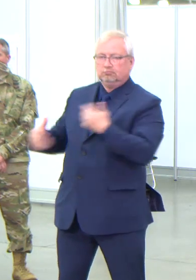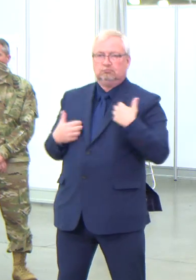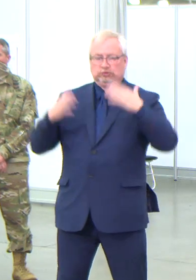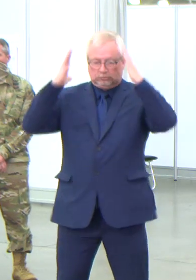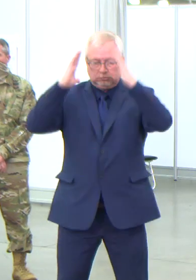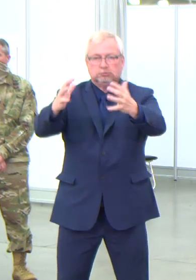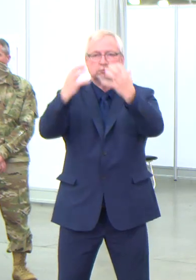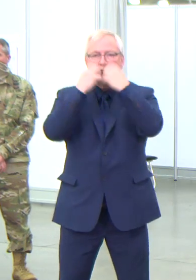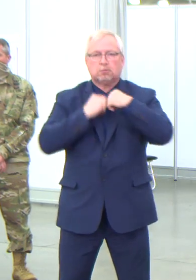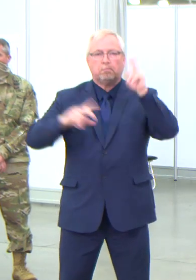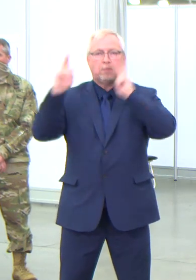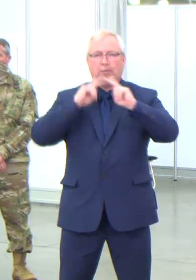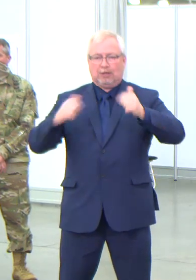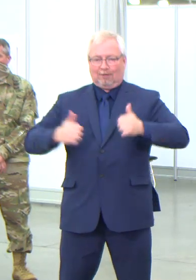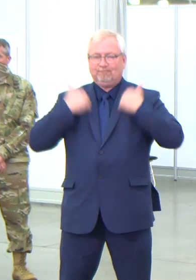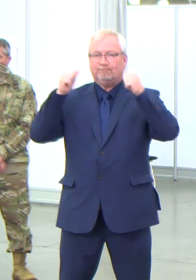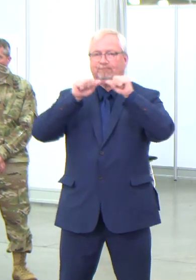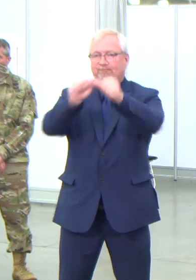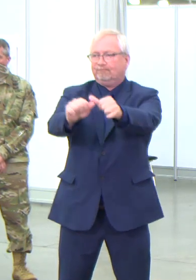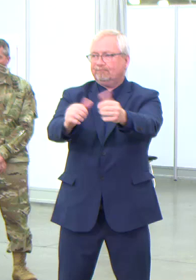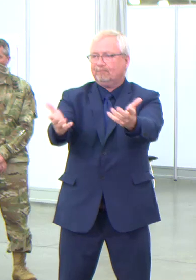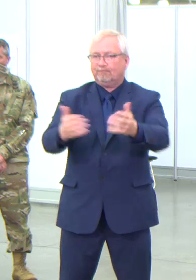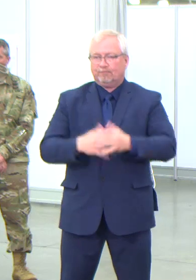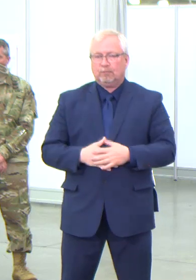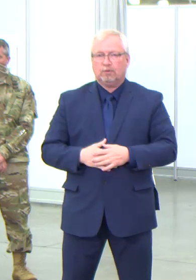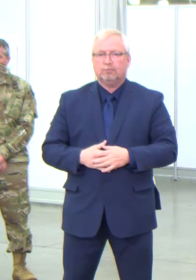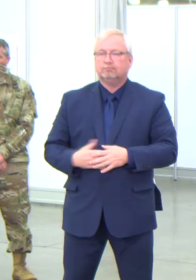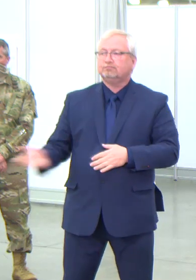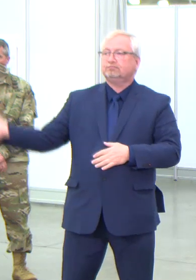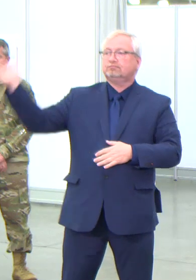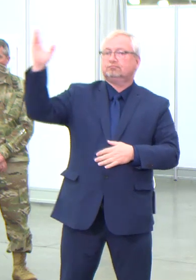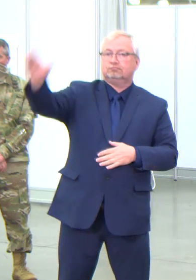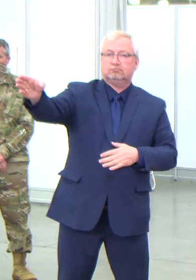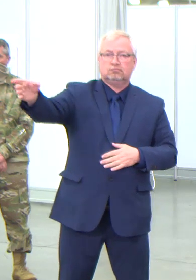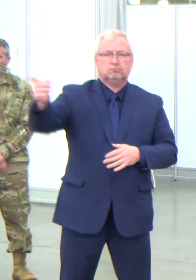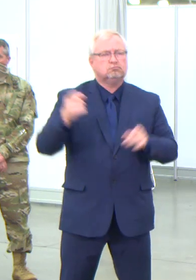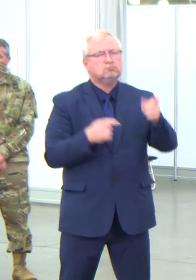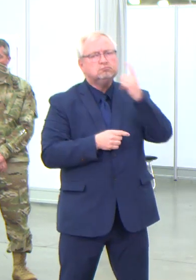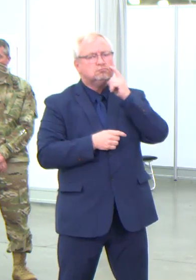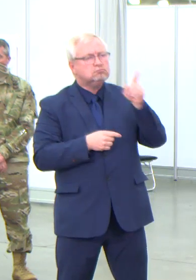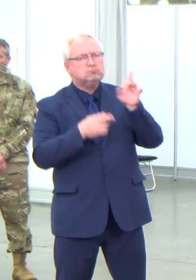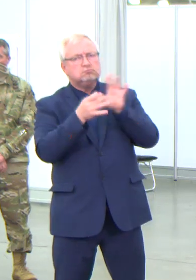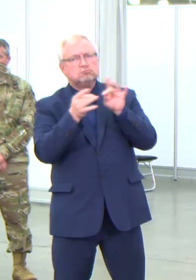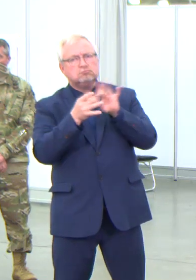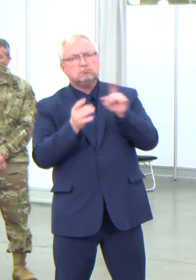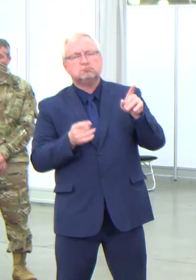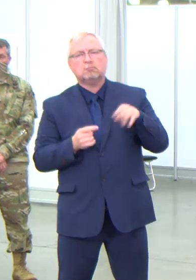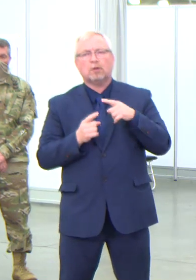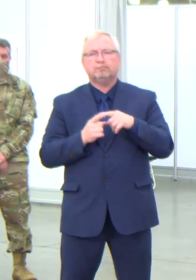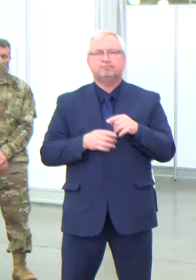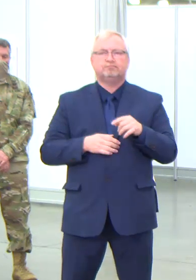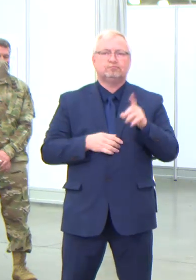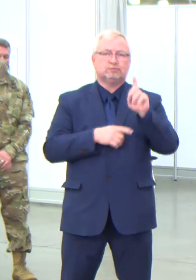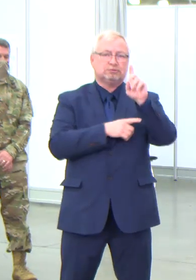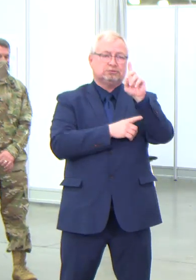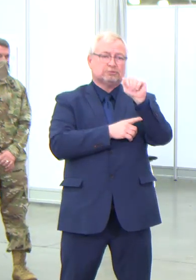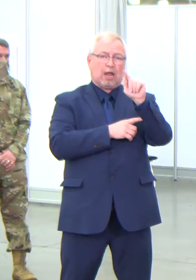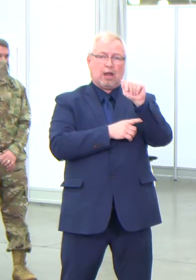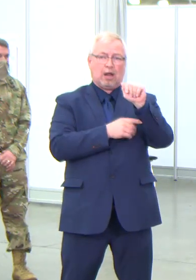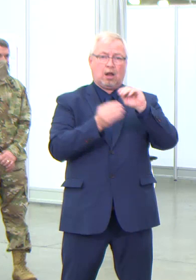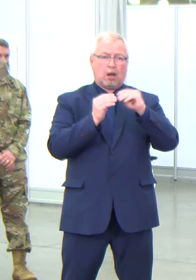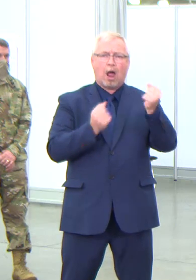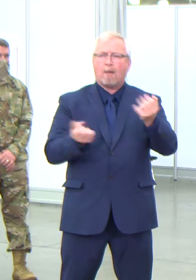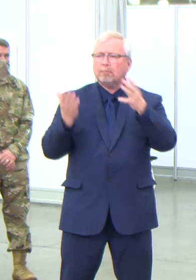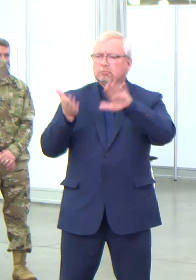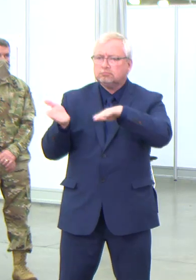that's being spent. (Question off mic.)